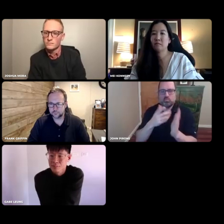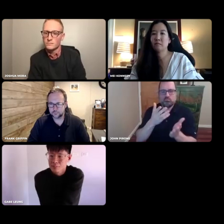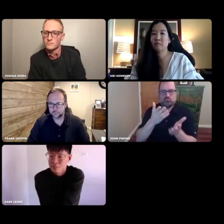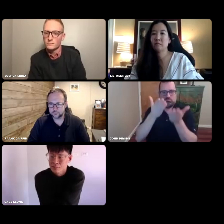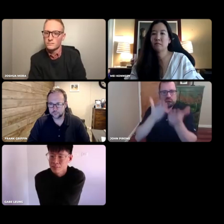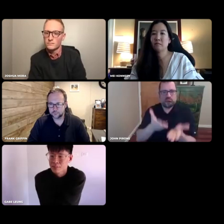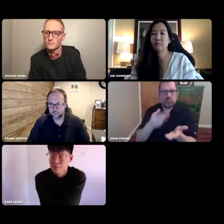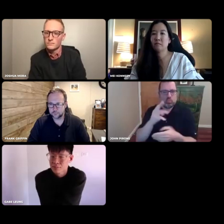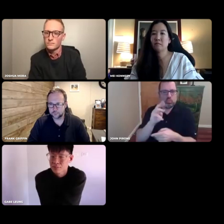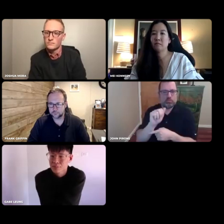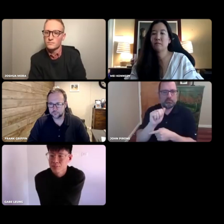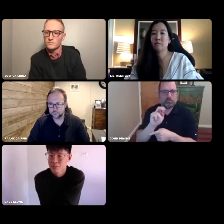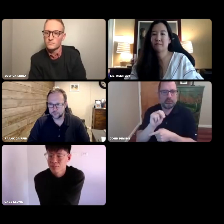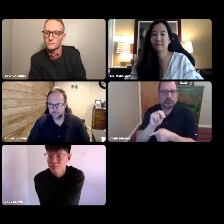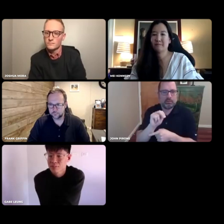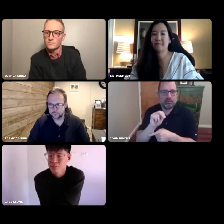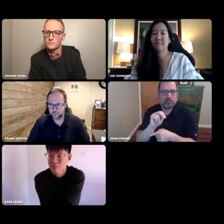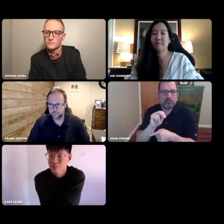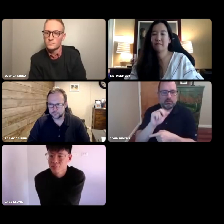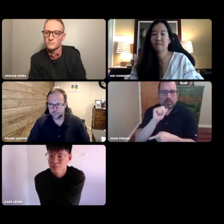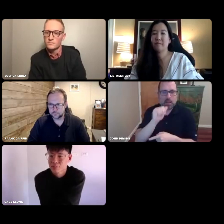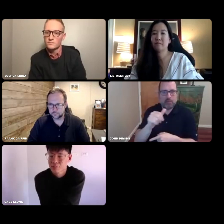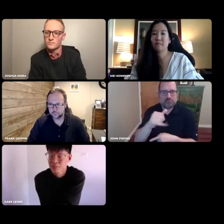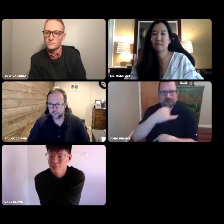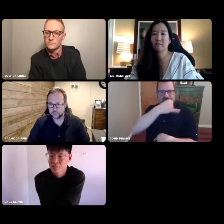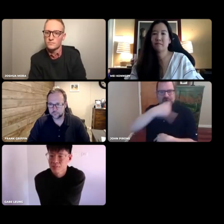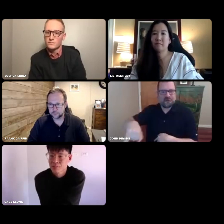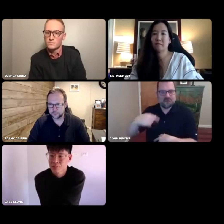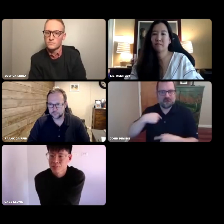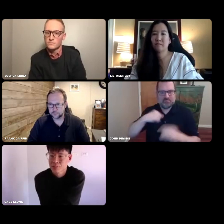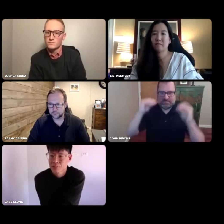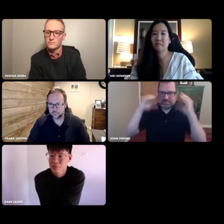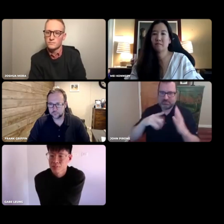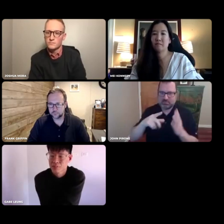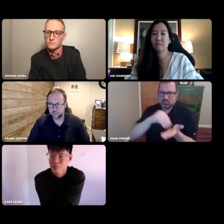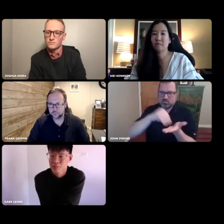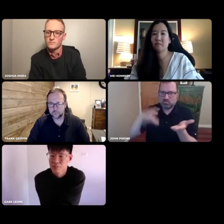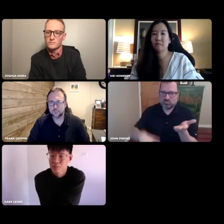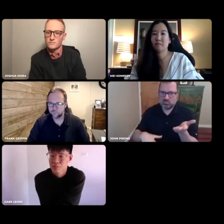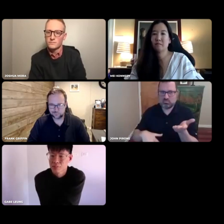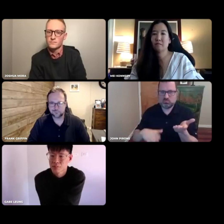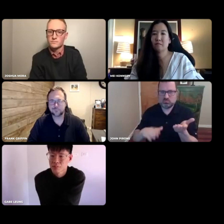But what's important is to show your students that you're human.